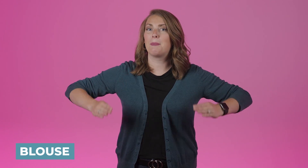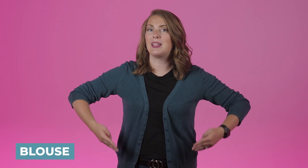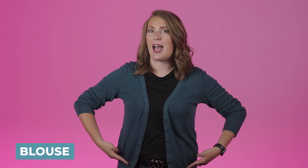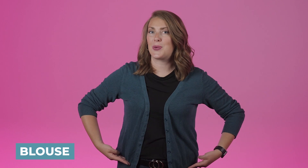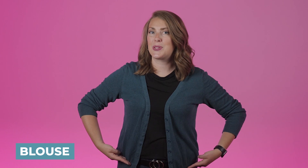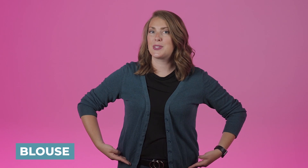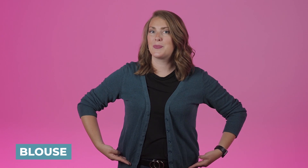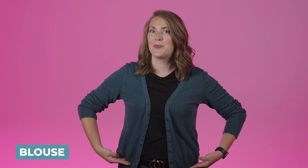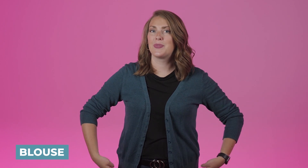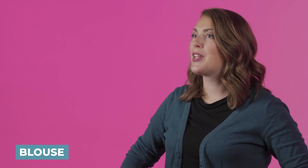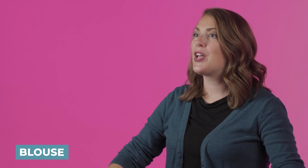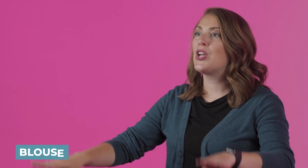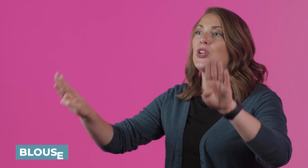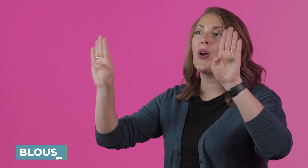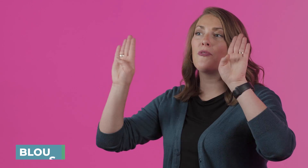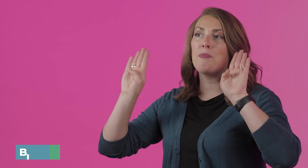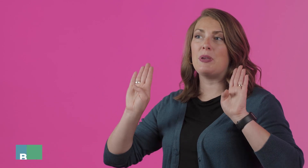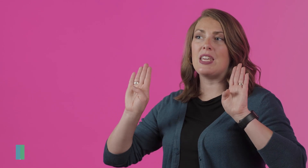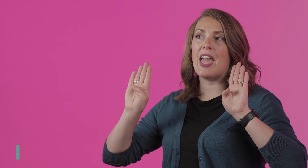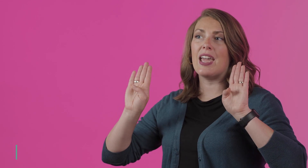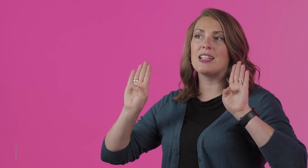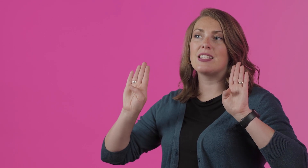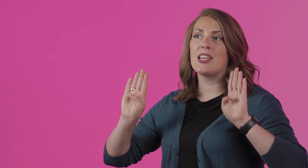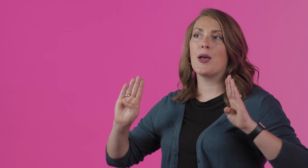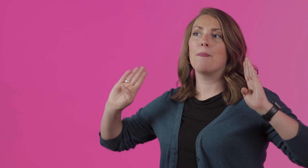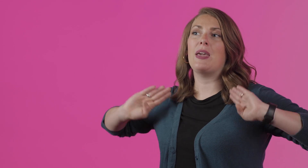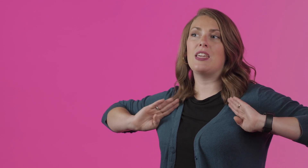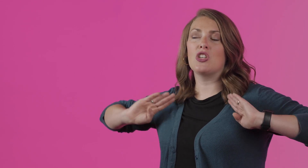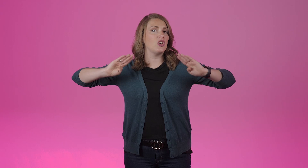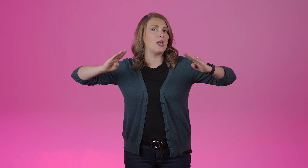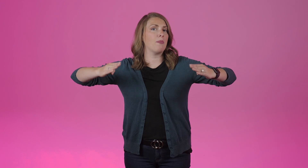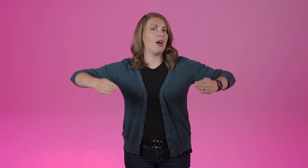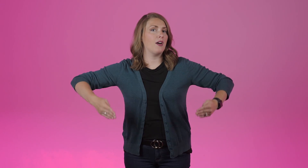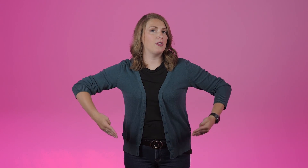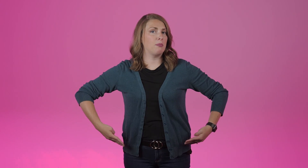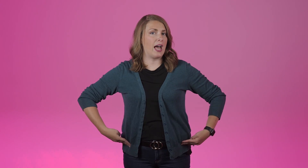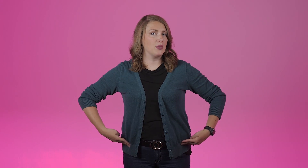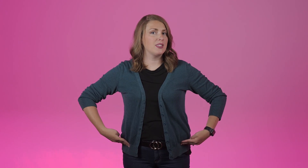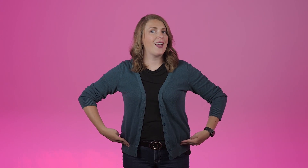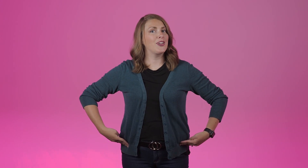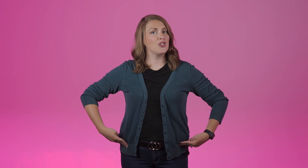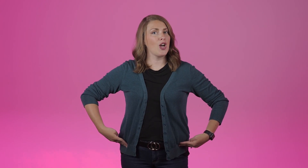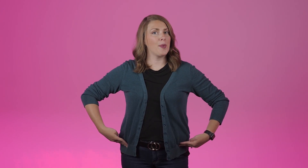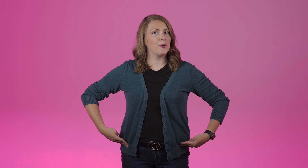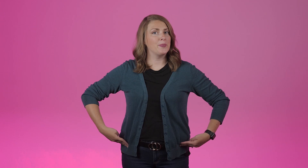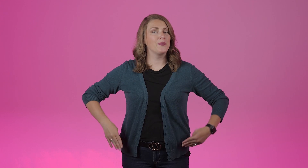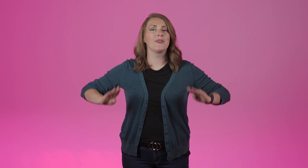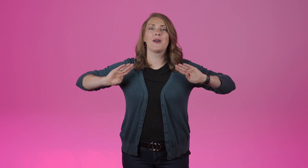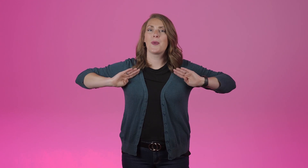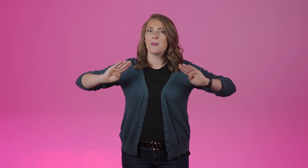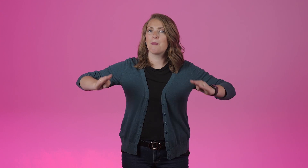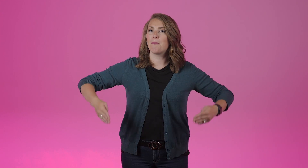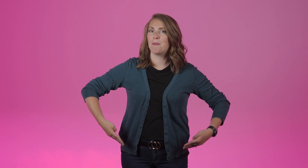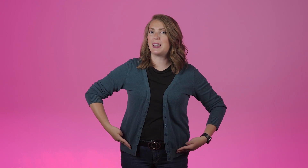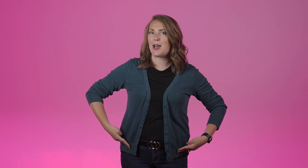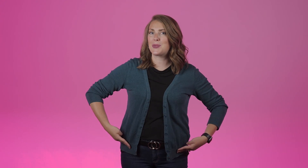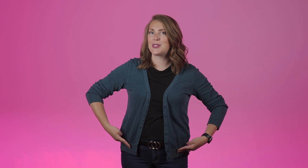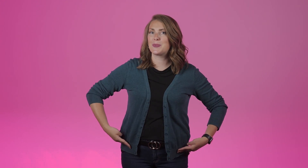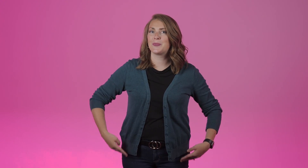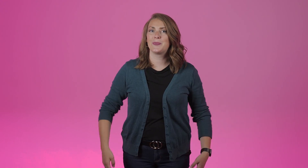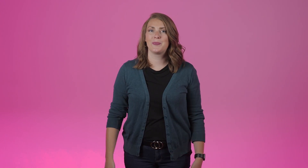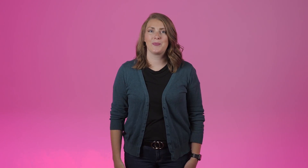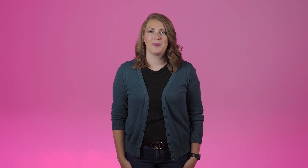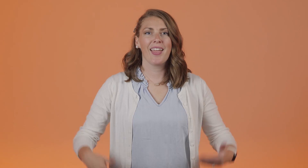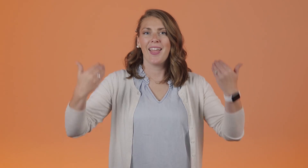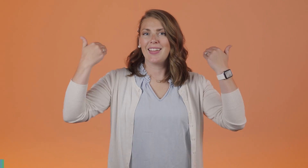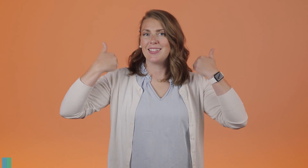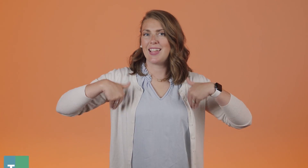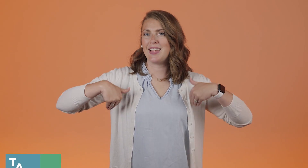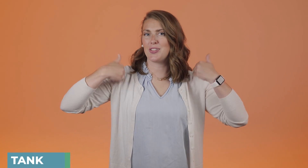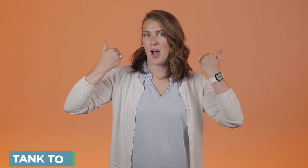blouse,' you have 'B' hands making the shape of the blouse as your top 'blouse.' 'Tank top,